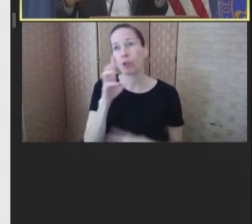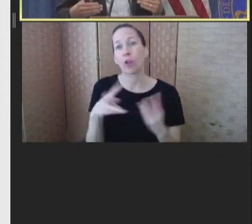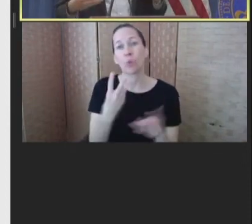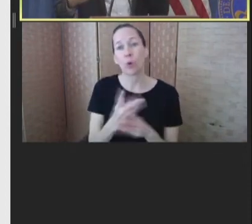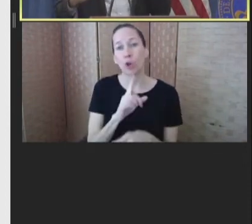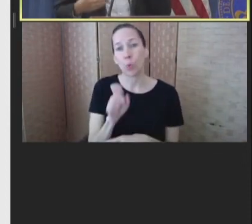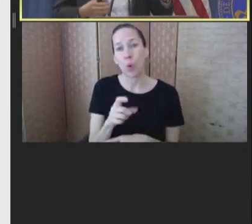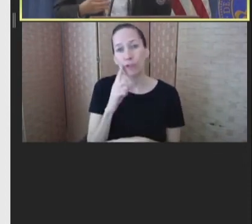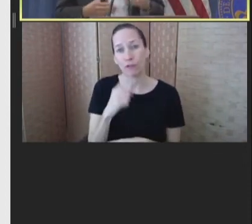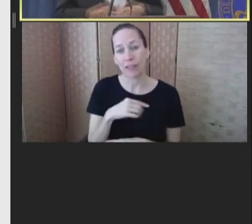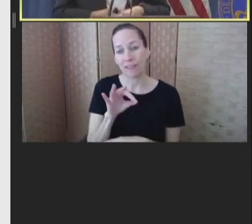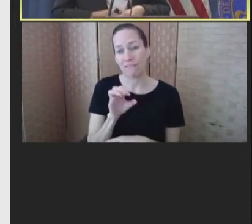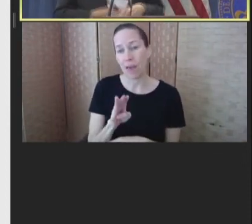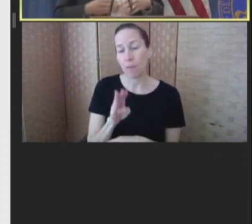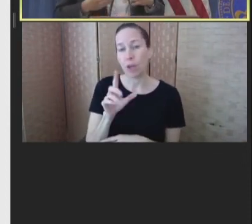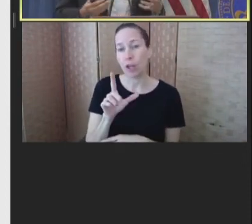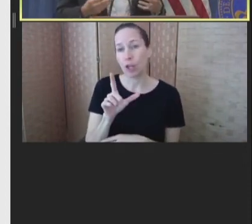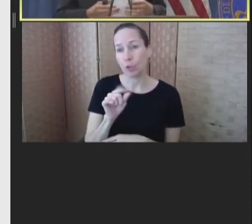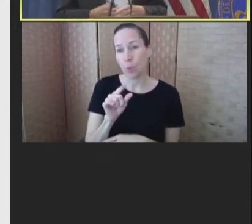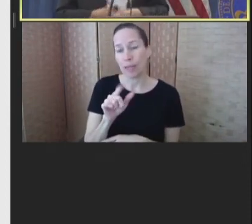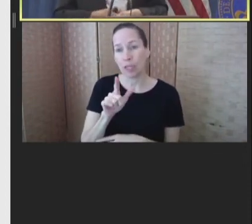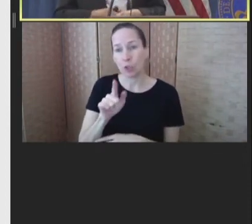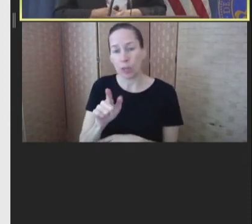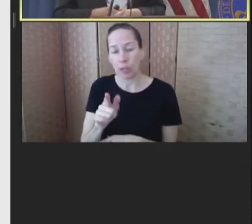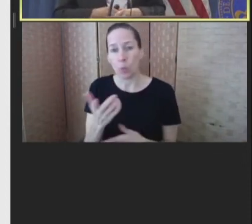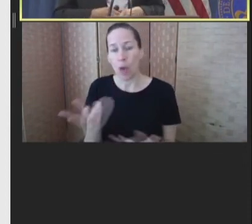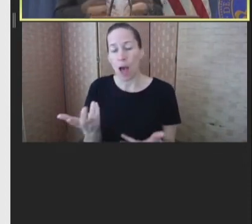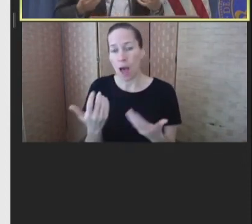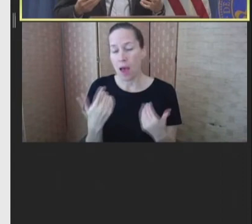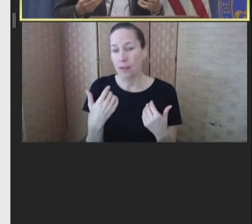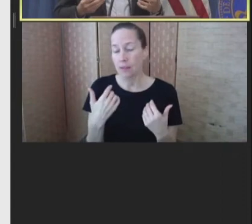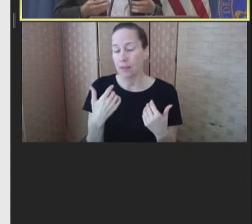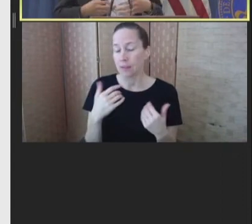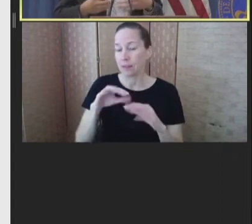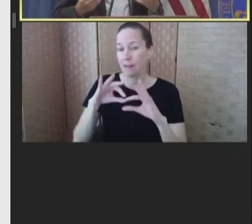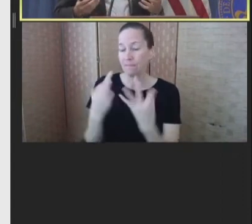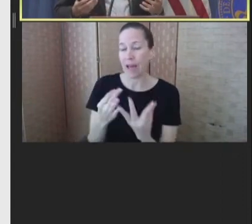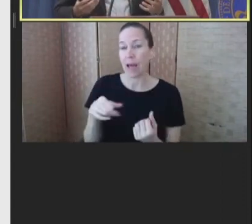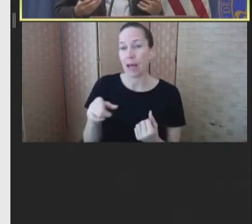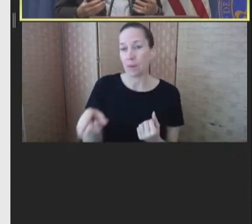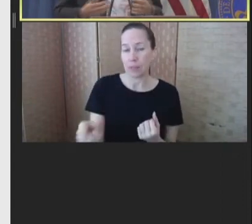vaccine here, there's that family, what do you do? And we brought that to the community. Basically,